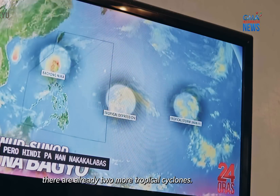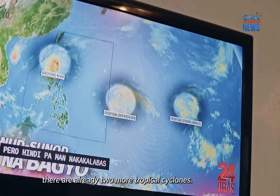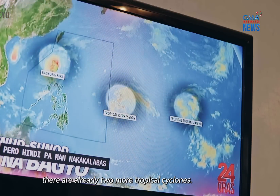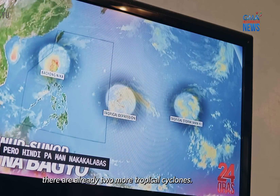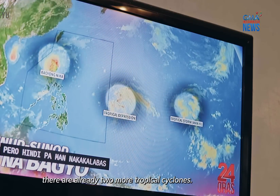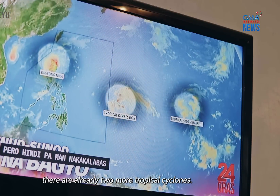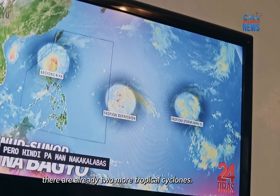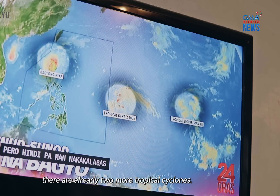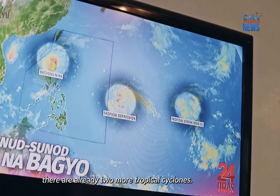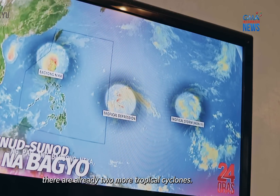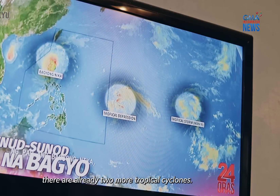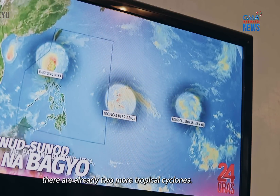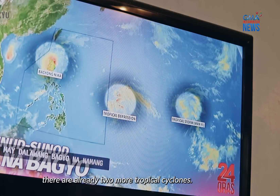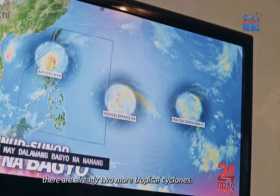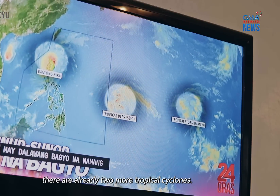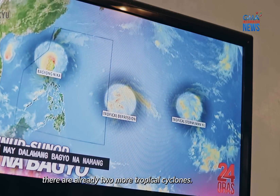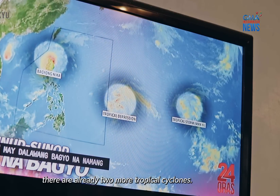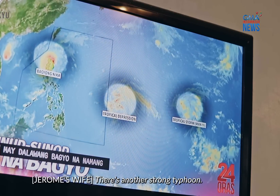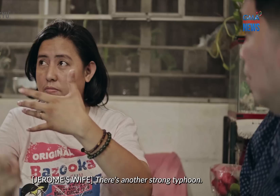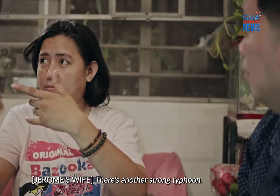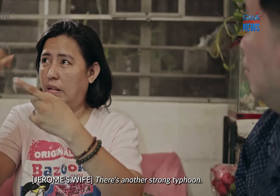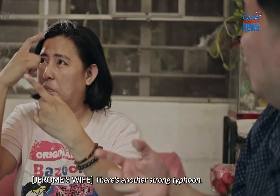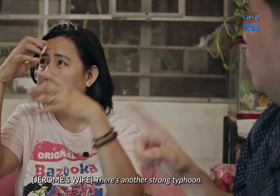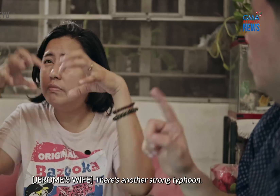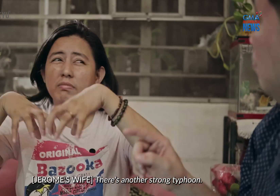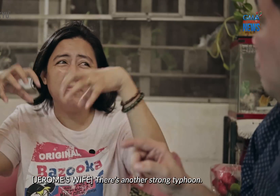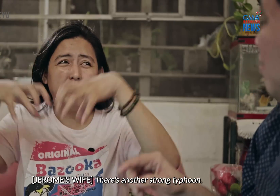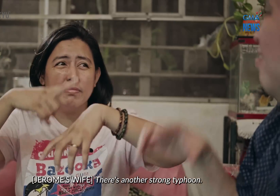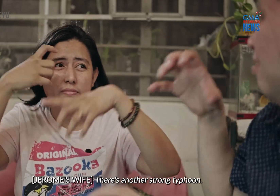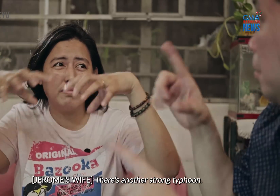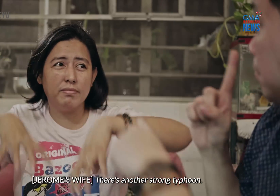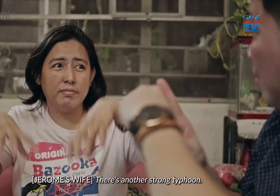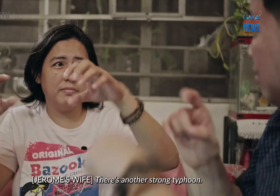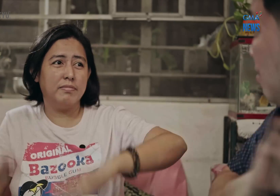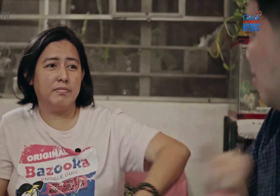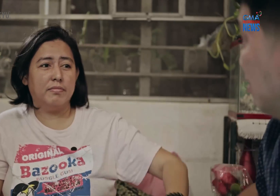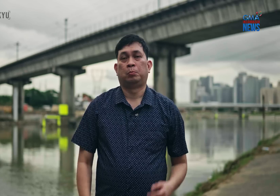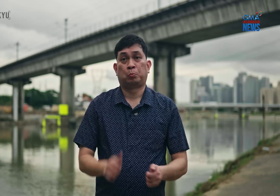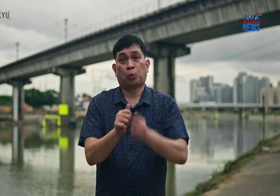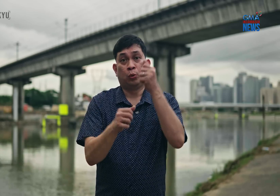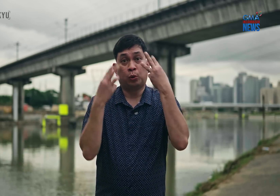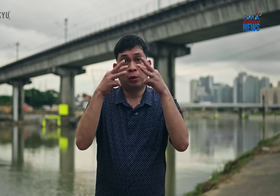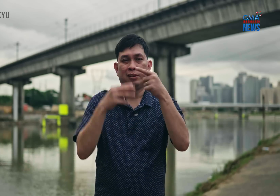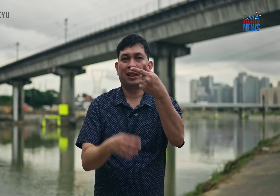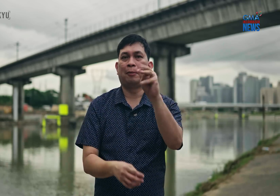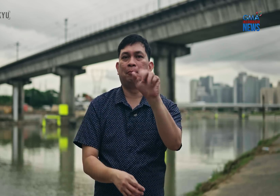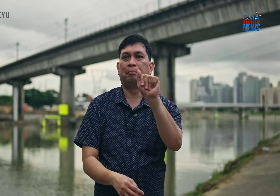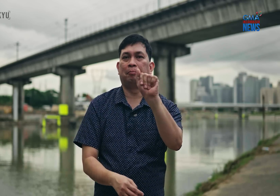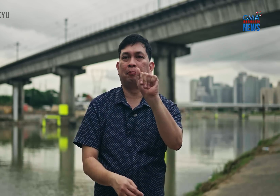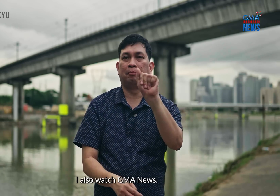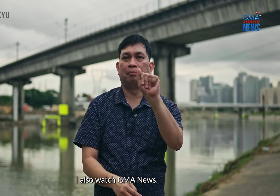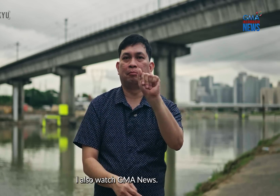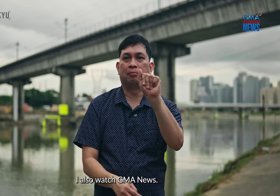[WIFE] Typhoon Nika. [JEROME] Typhoon. [24 ORAS TV BROADCAST] But before Typhoon Nika could exit the PAR,